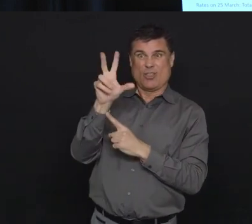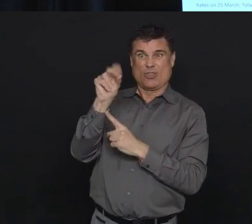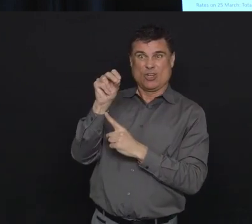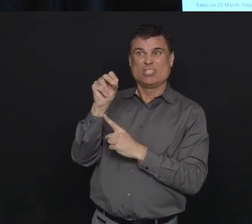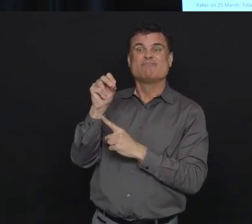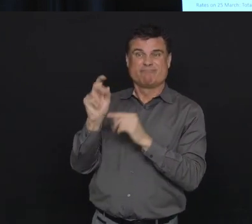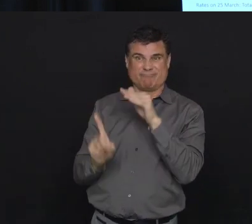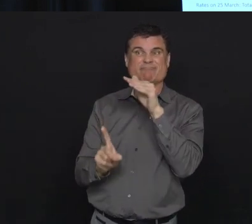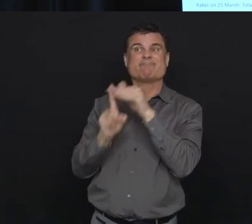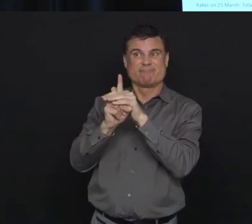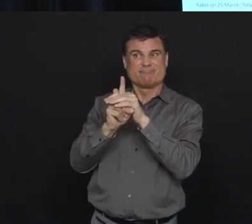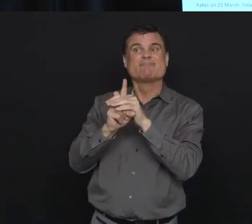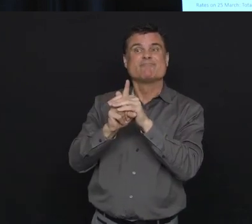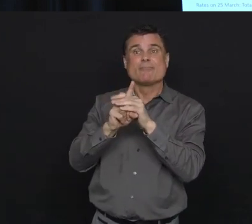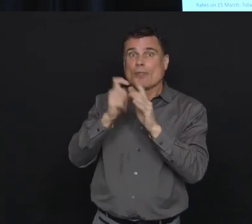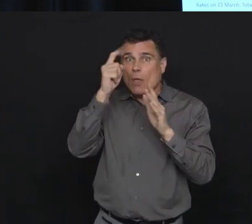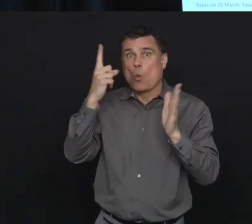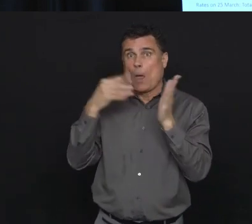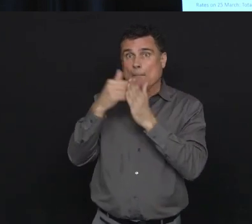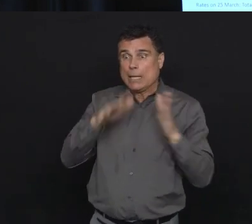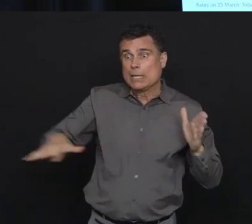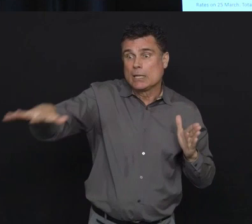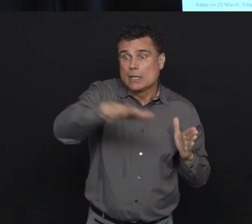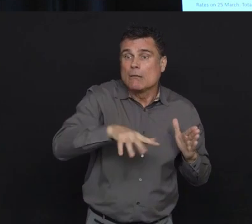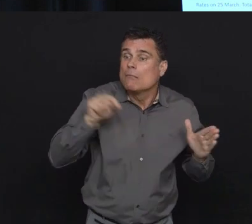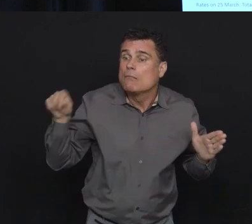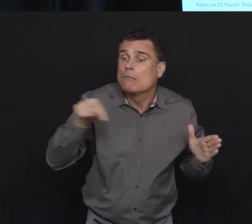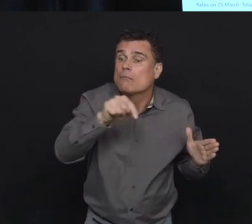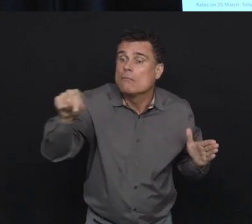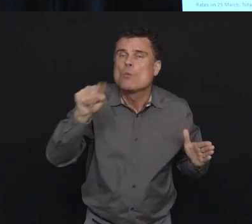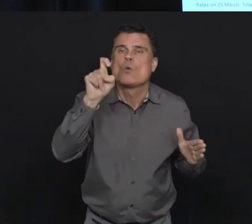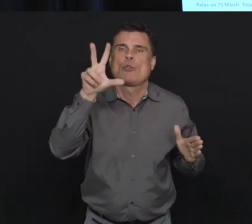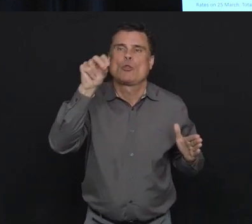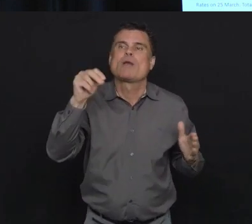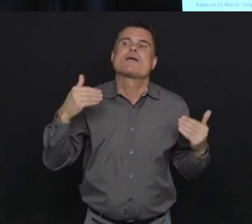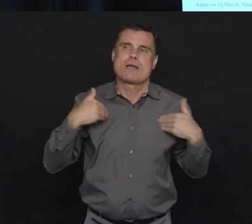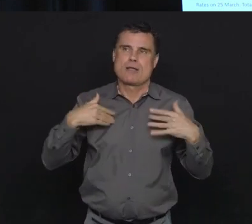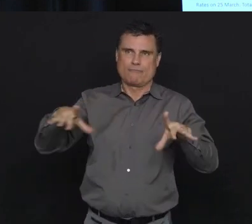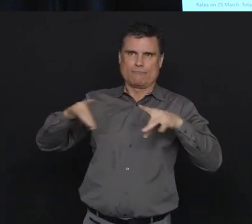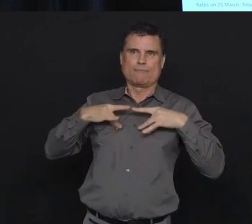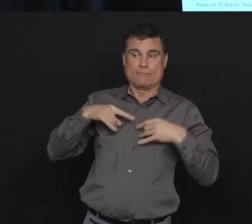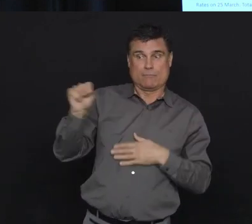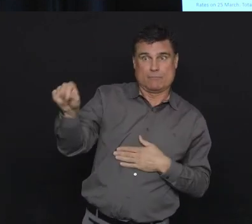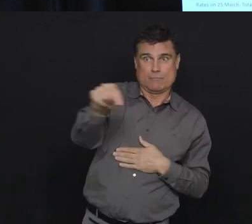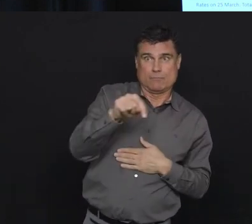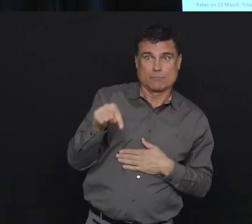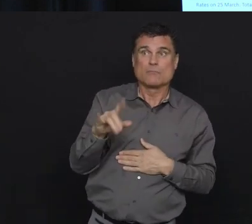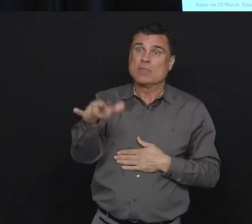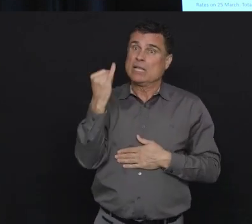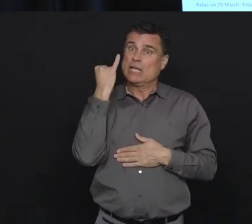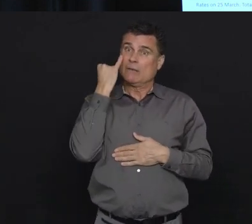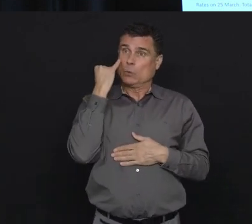the same trajectory that we had been on on 14 March, we would have expected to have about 215 cases per